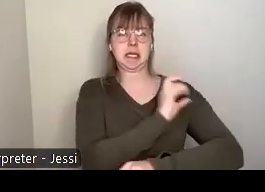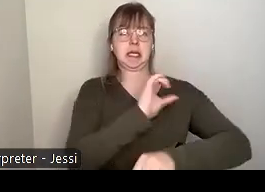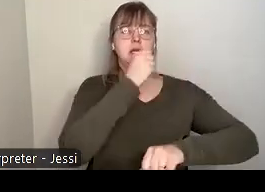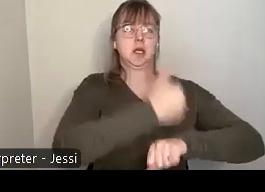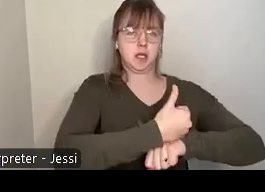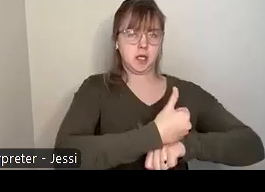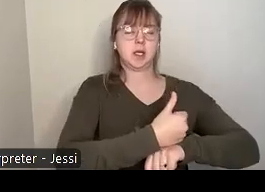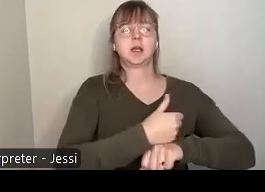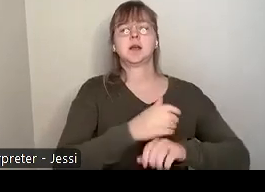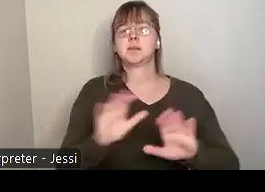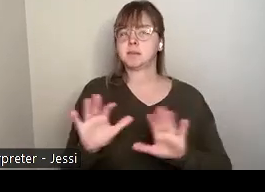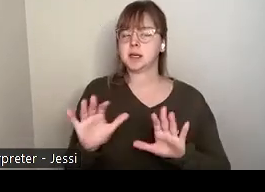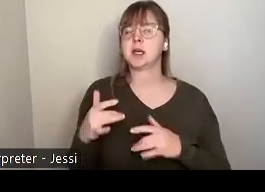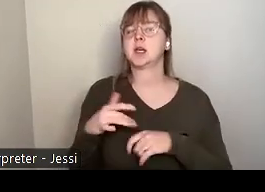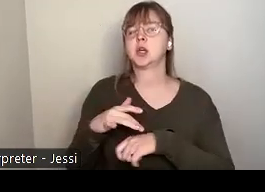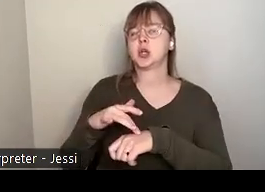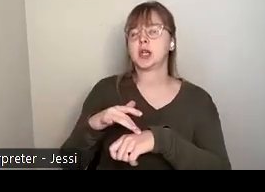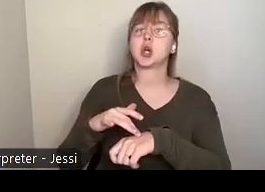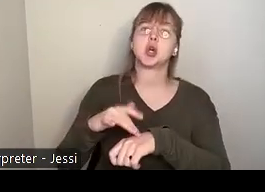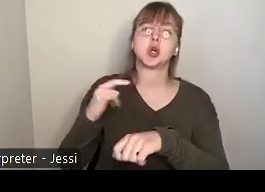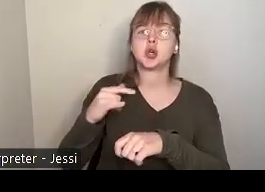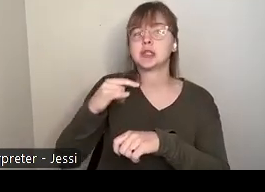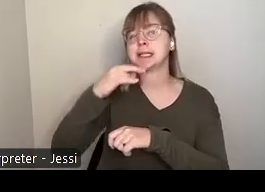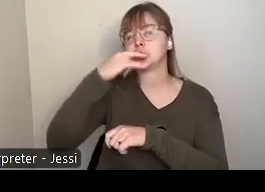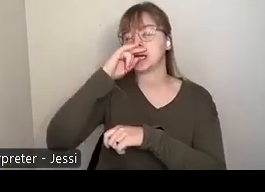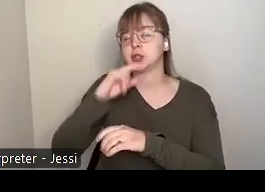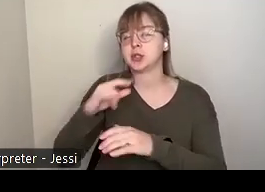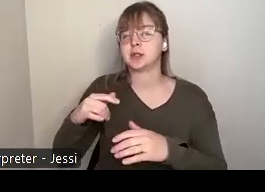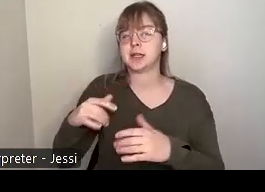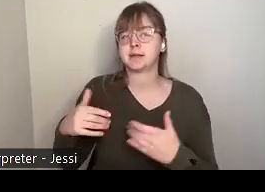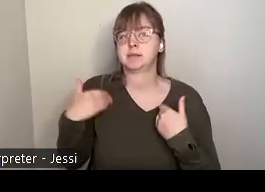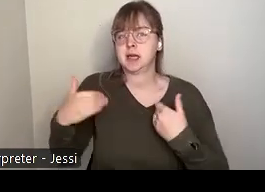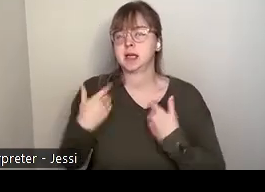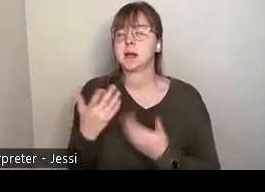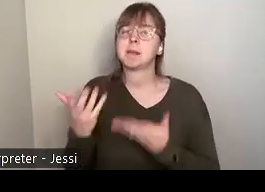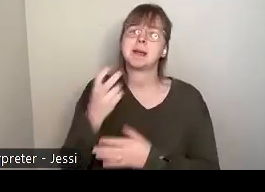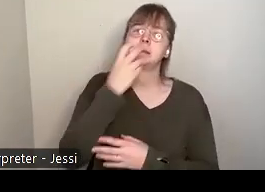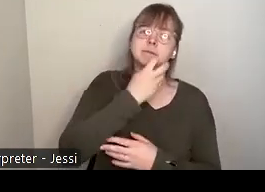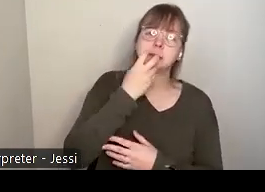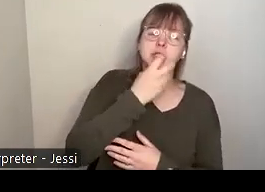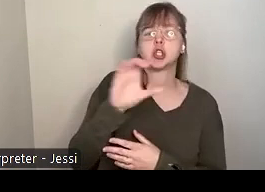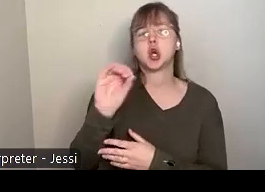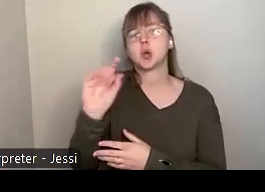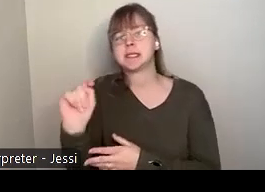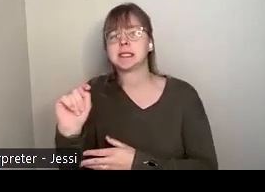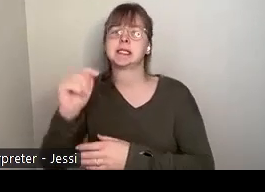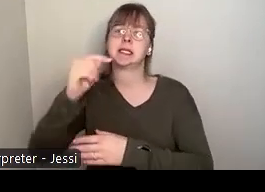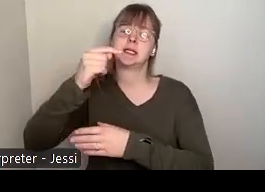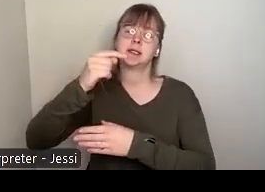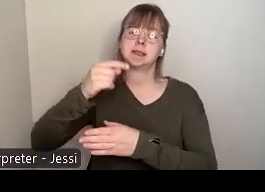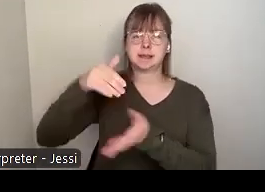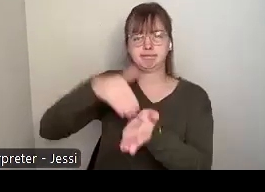early early interventionists like OT and speech pediatricians our uh developmental pediatricians